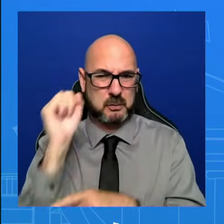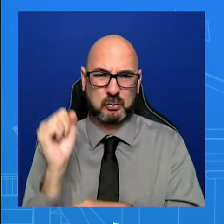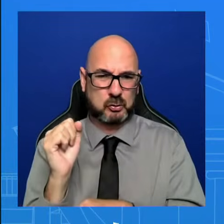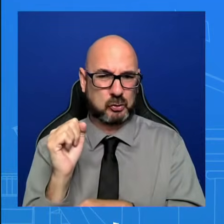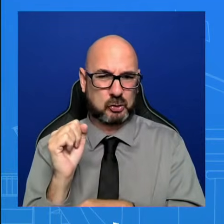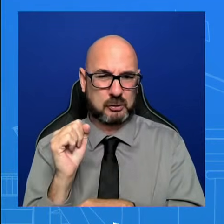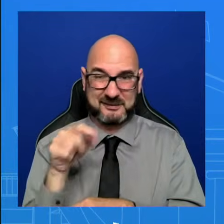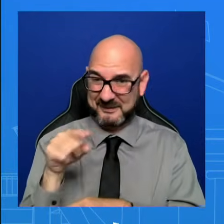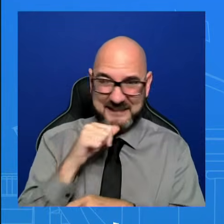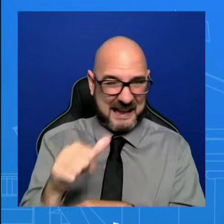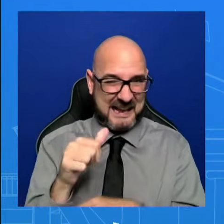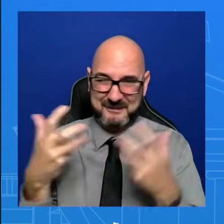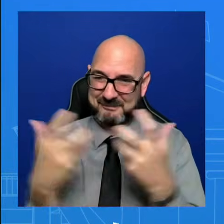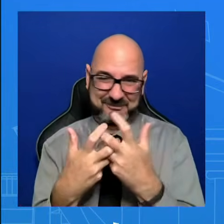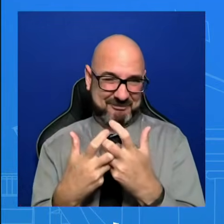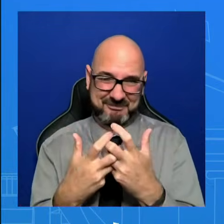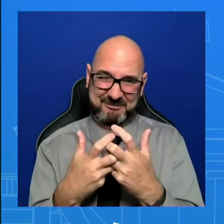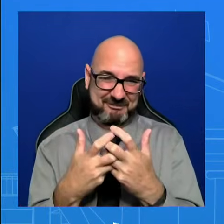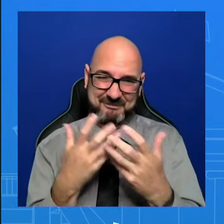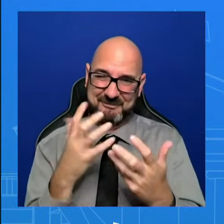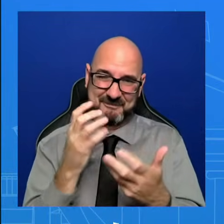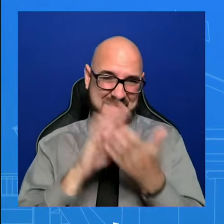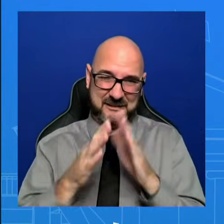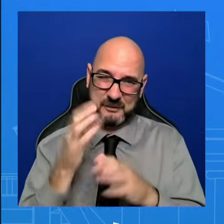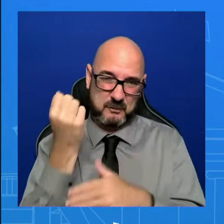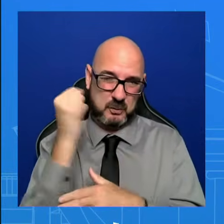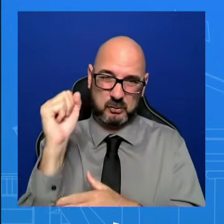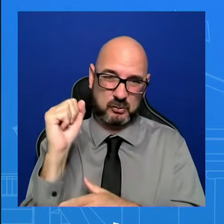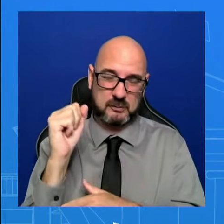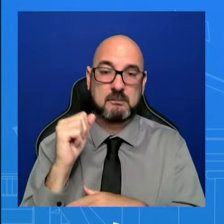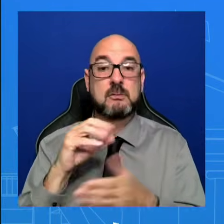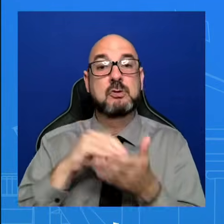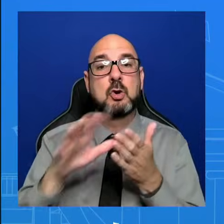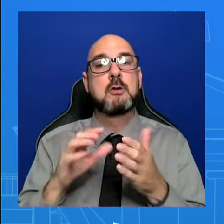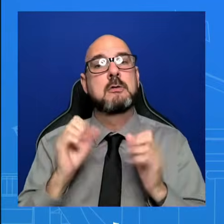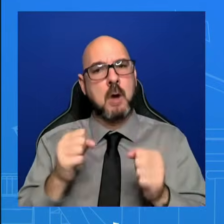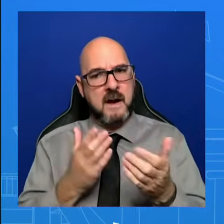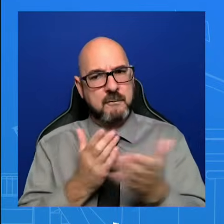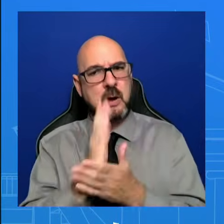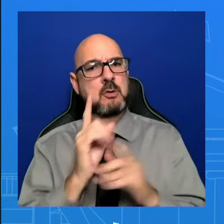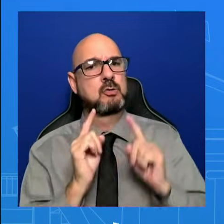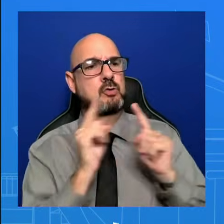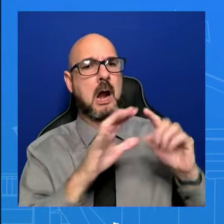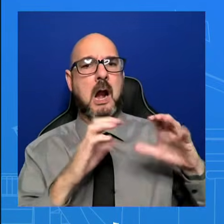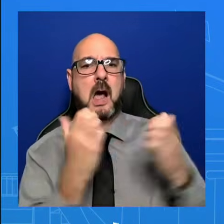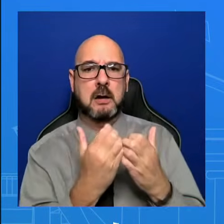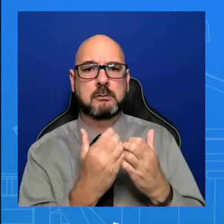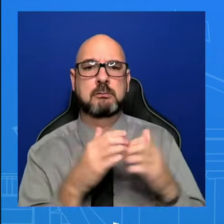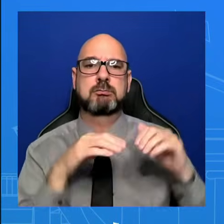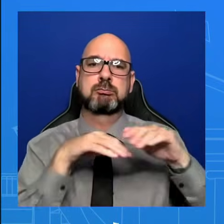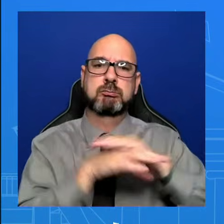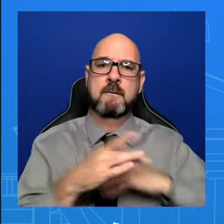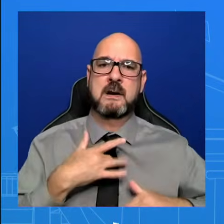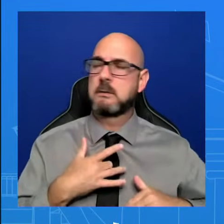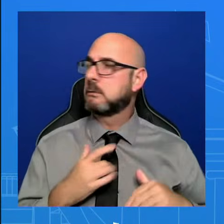Students have the right to attend class and feel safe and feel like they are in a safe campus environment. That's what we want to see.